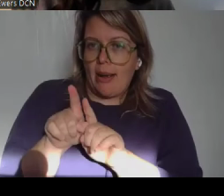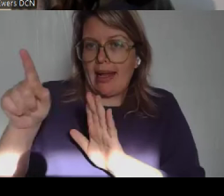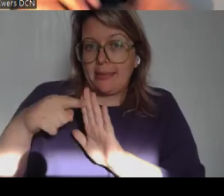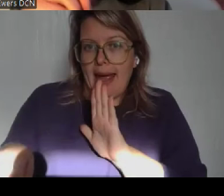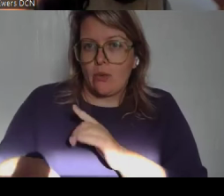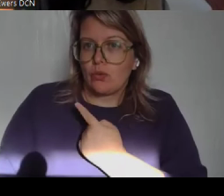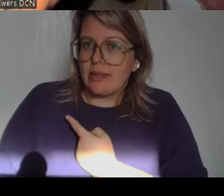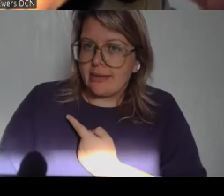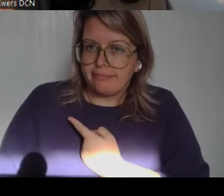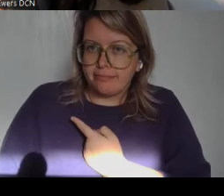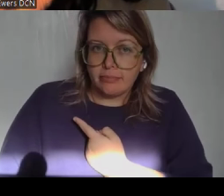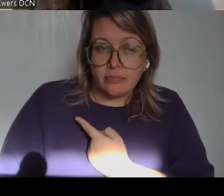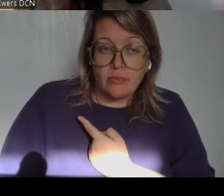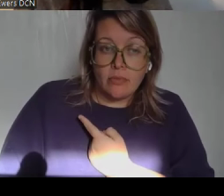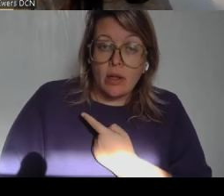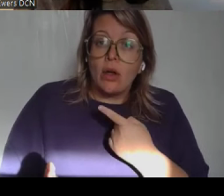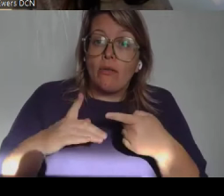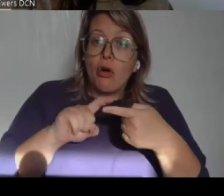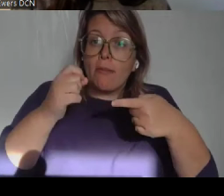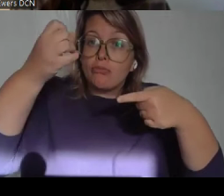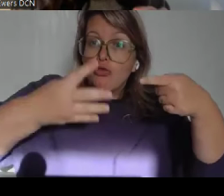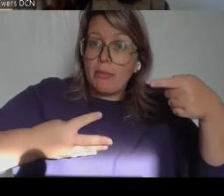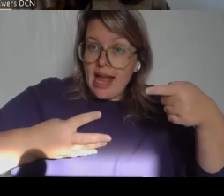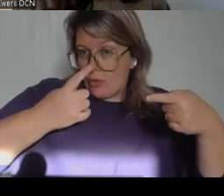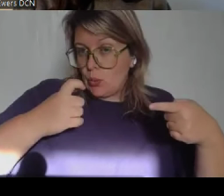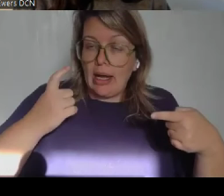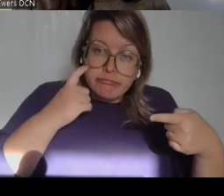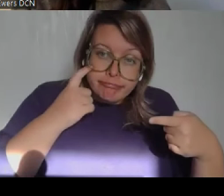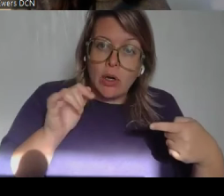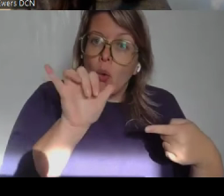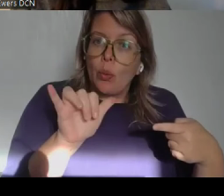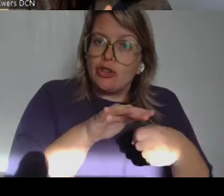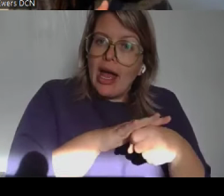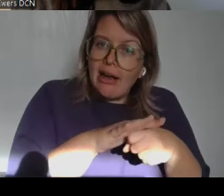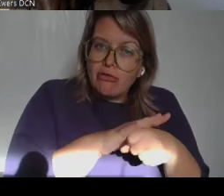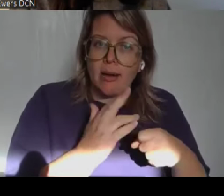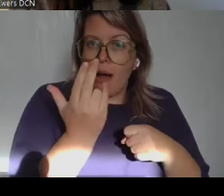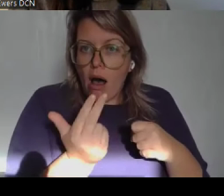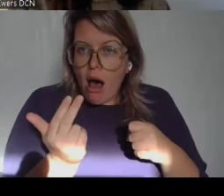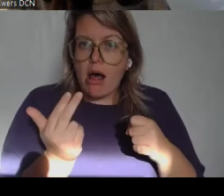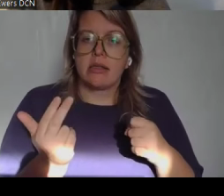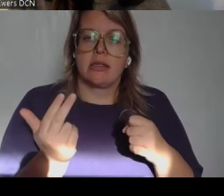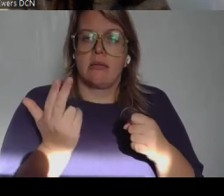You can select, from the dropdown menu, you can select arts and artists, entertainment and events,